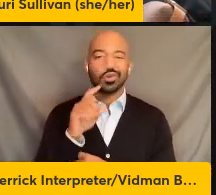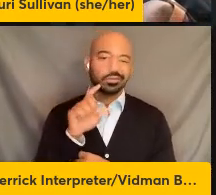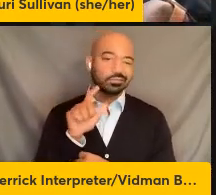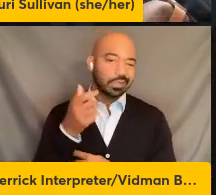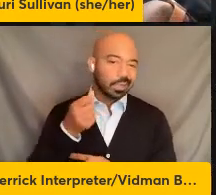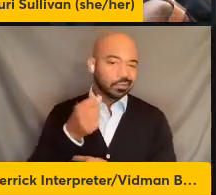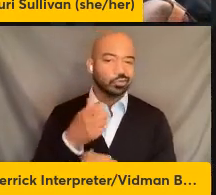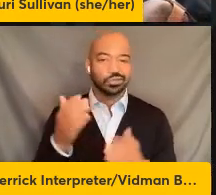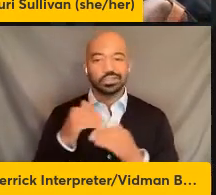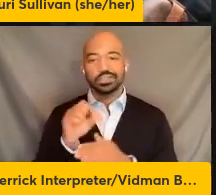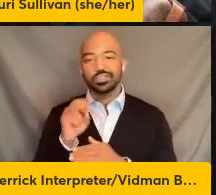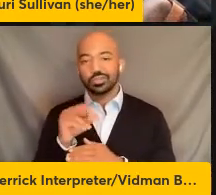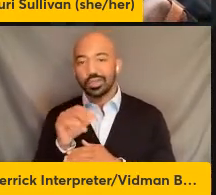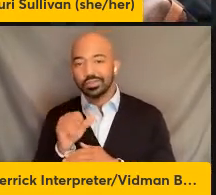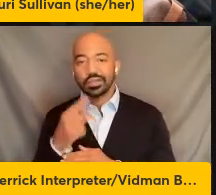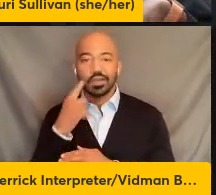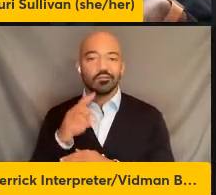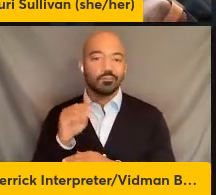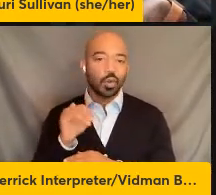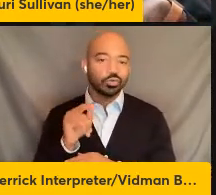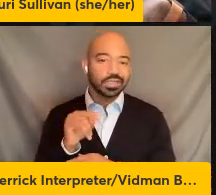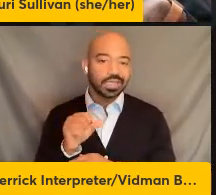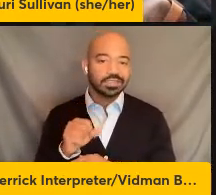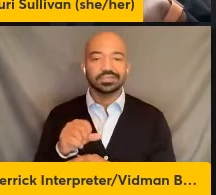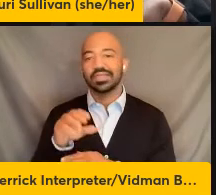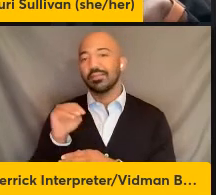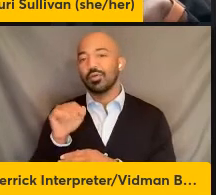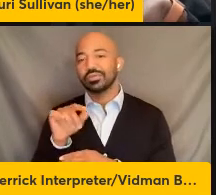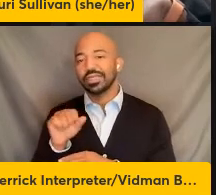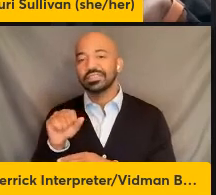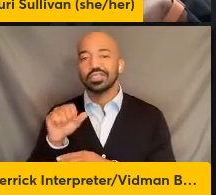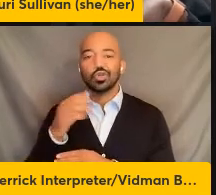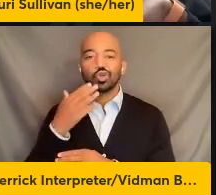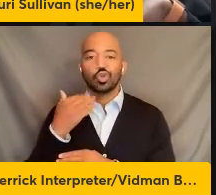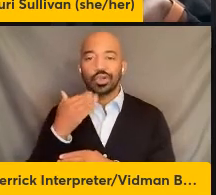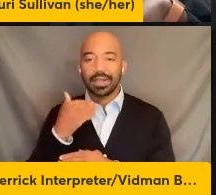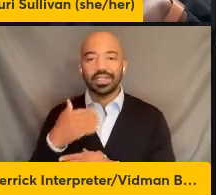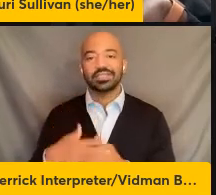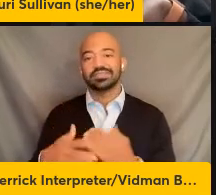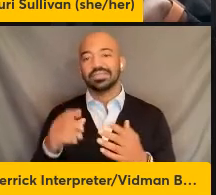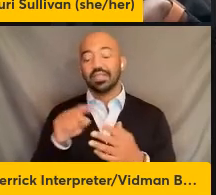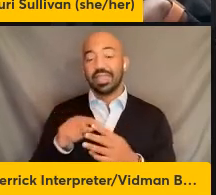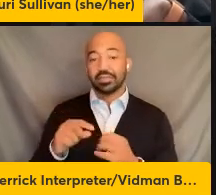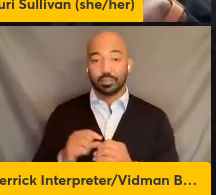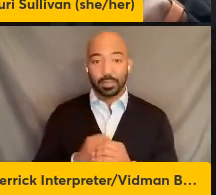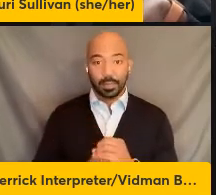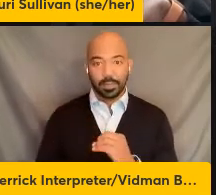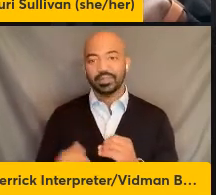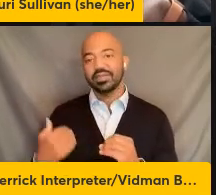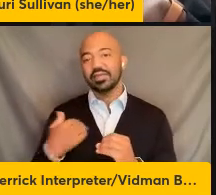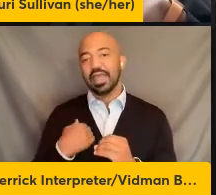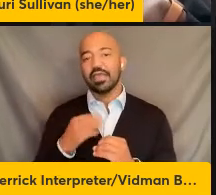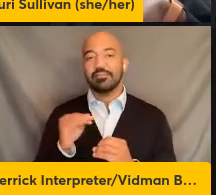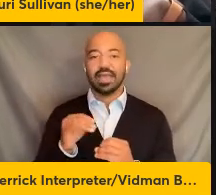sucrose ice. So maltase and multiscan. CO amylase, and these yield these individual monosaccharides, that are then absorbed